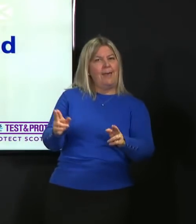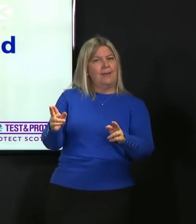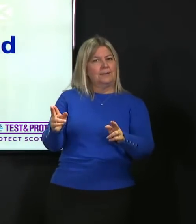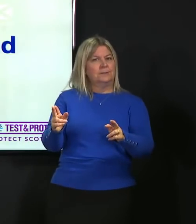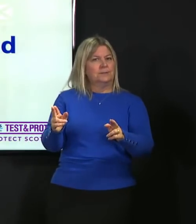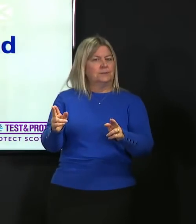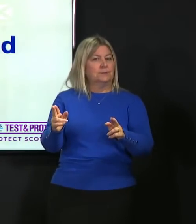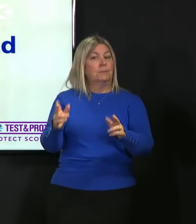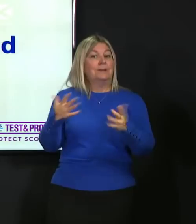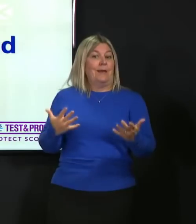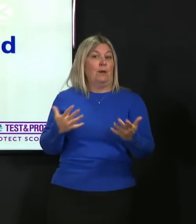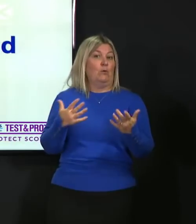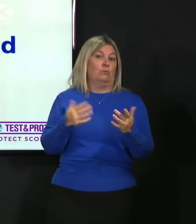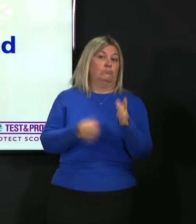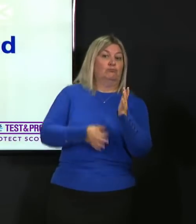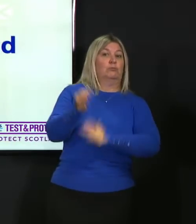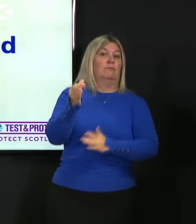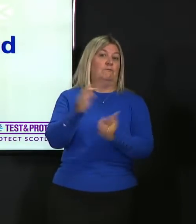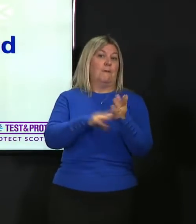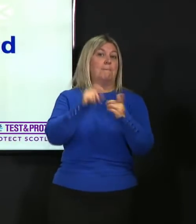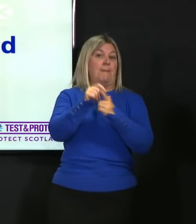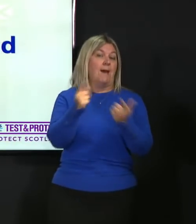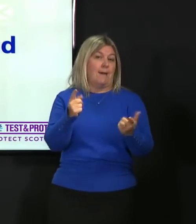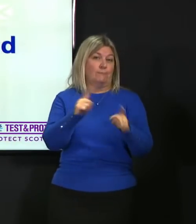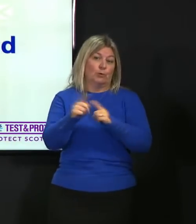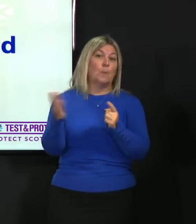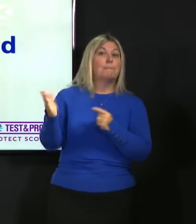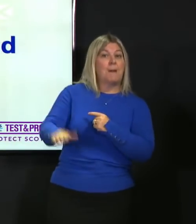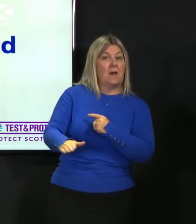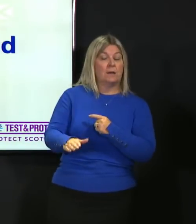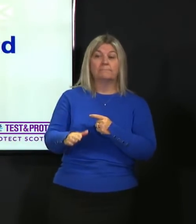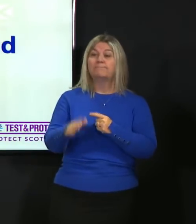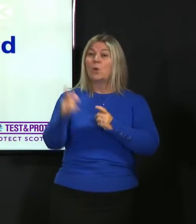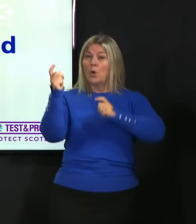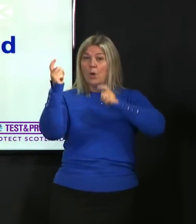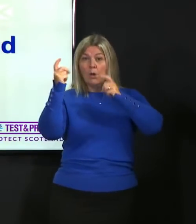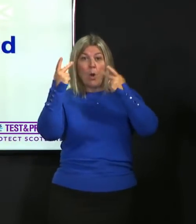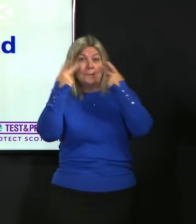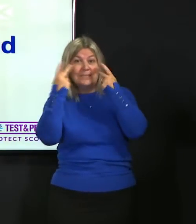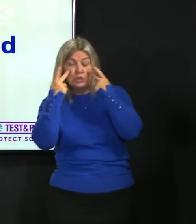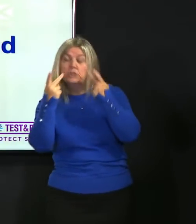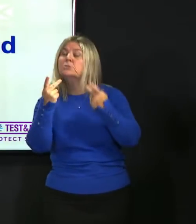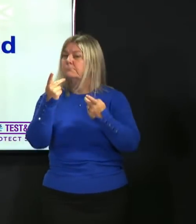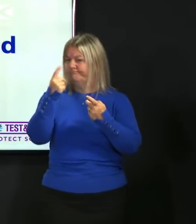recovery route map. Our opticians are now open safely providing routine eye care services in